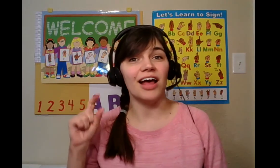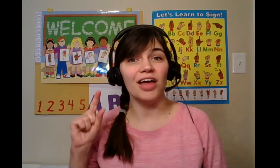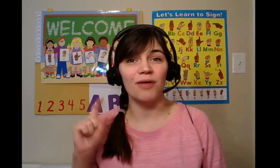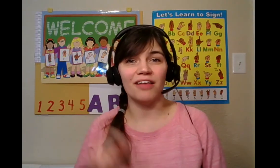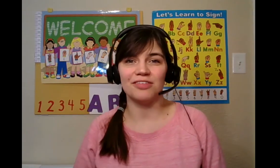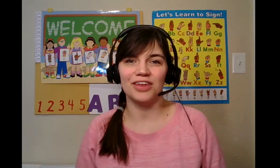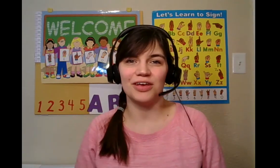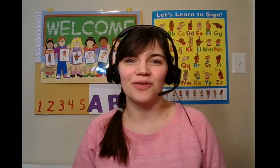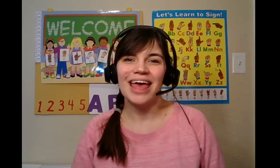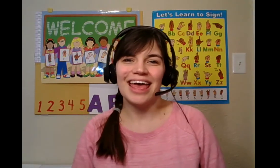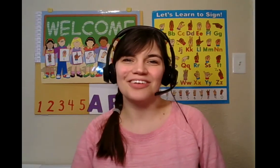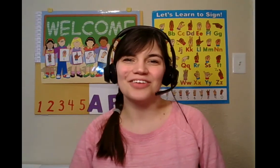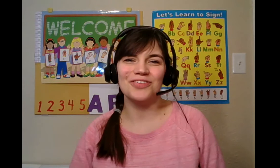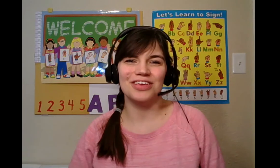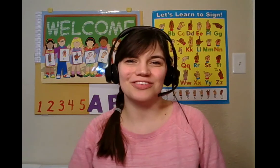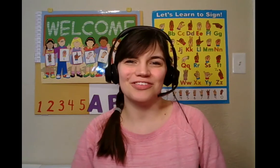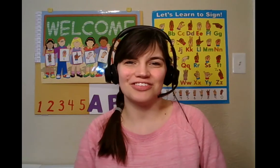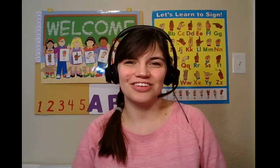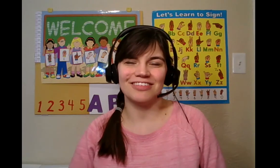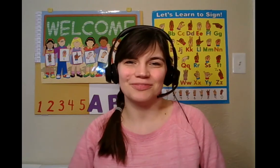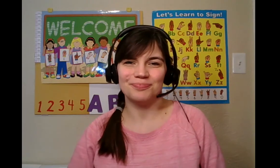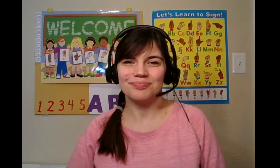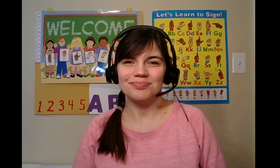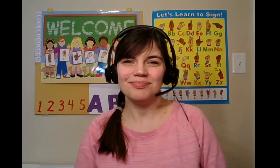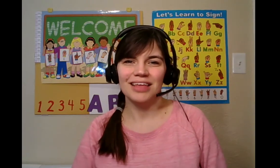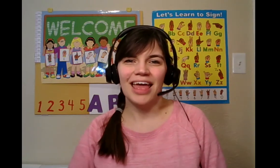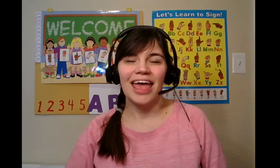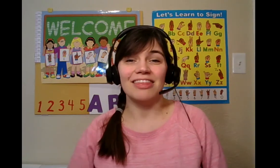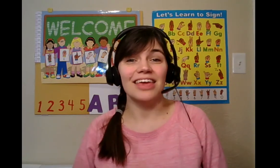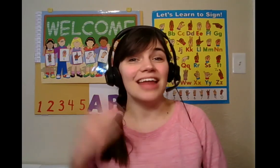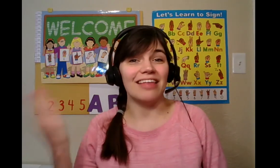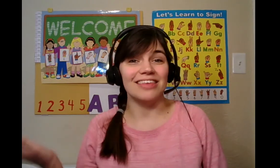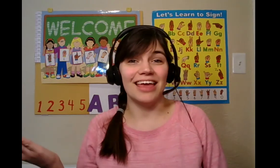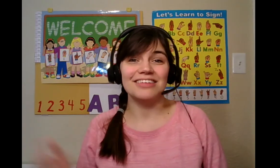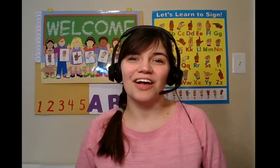unpause the video and I'll give you the instructions and then at the end I'll